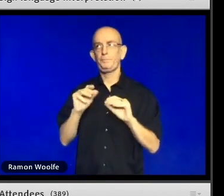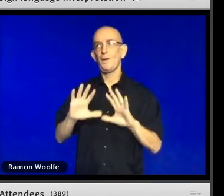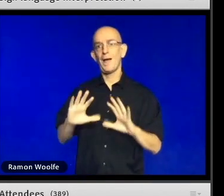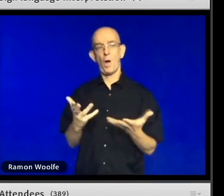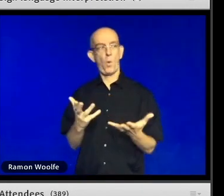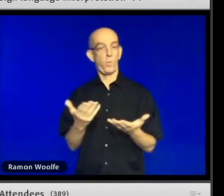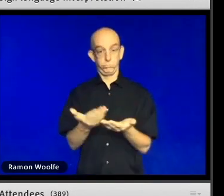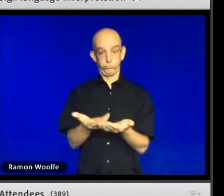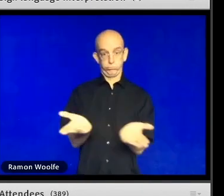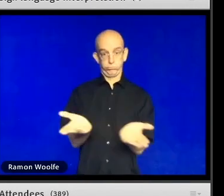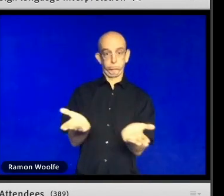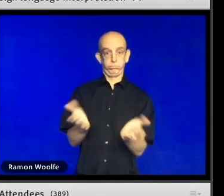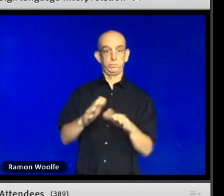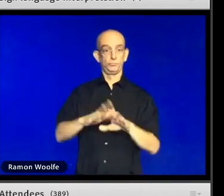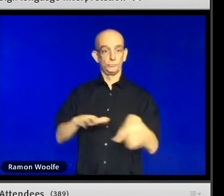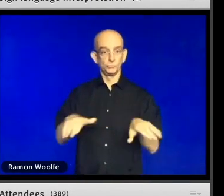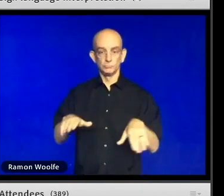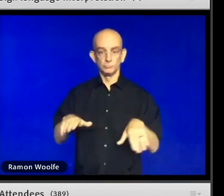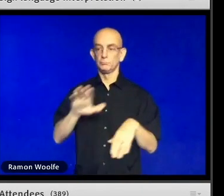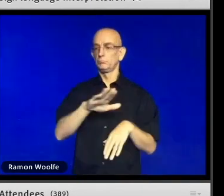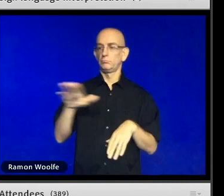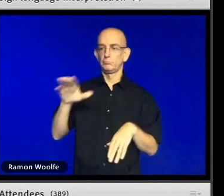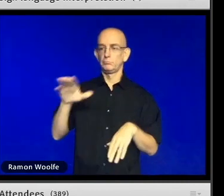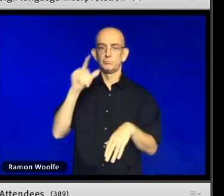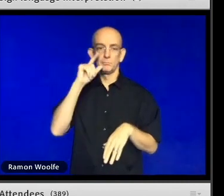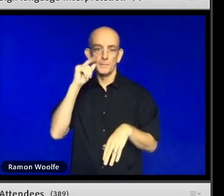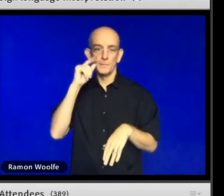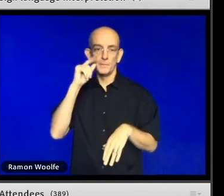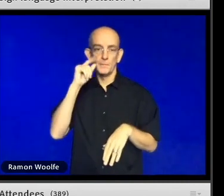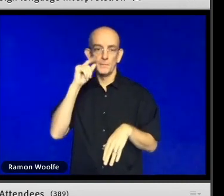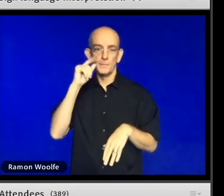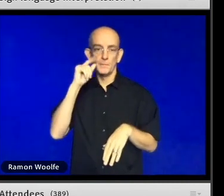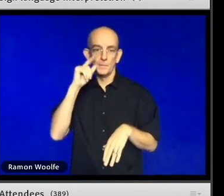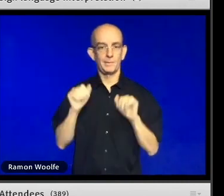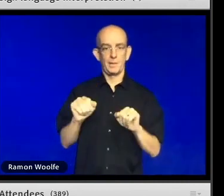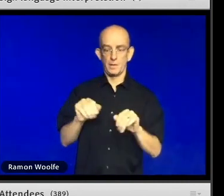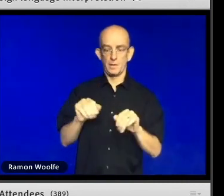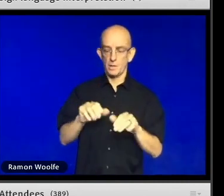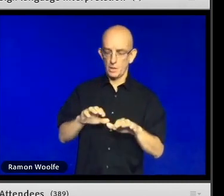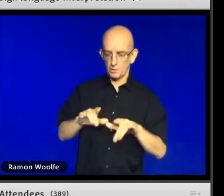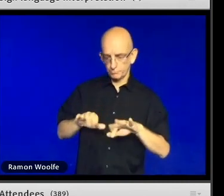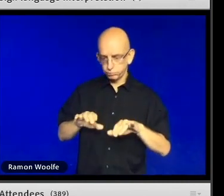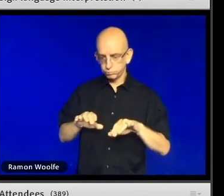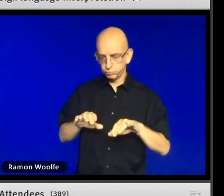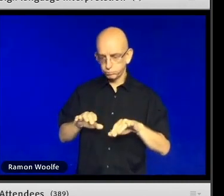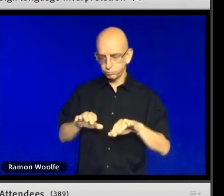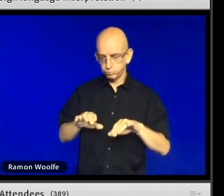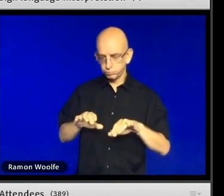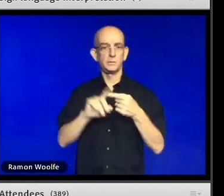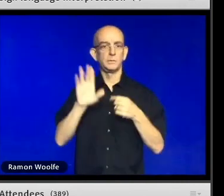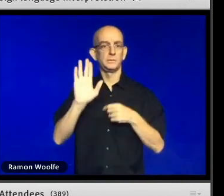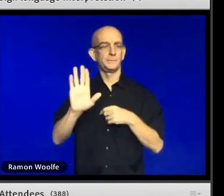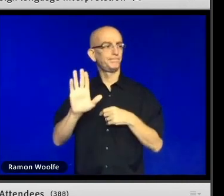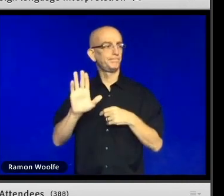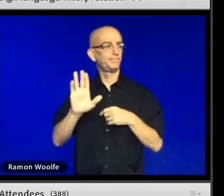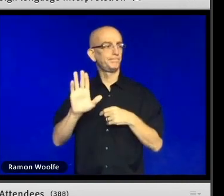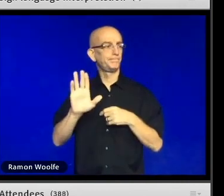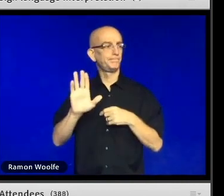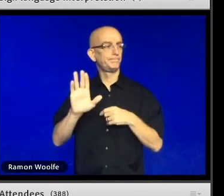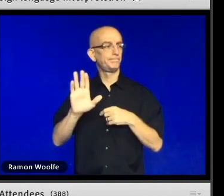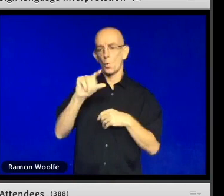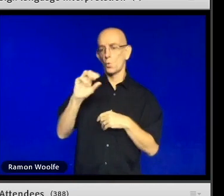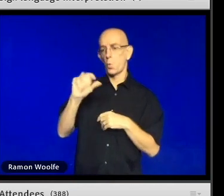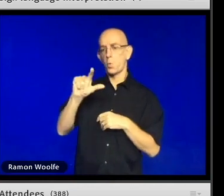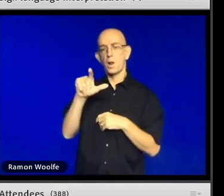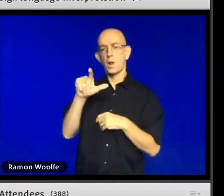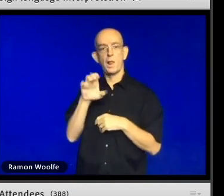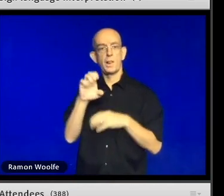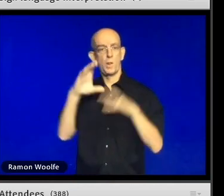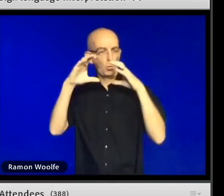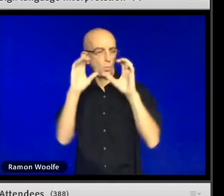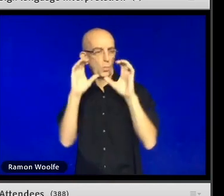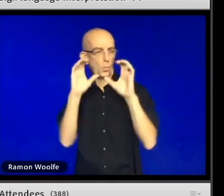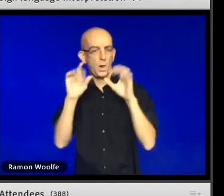radio didn't include them. For the deaf, we had a translator and did a video of all that